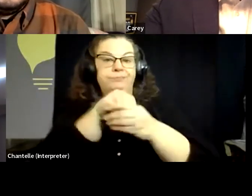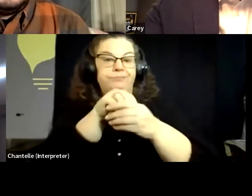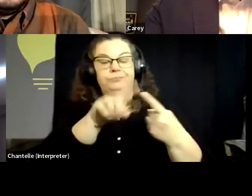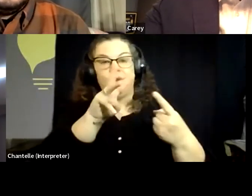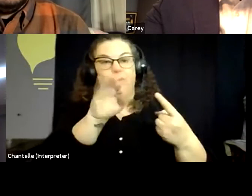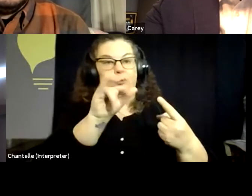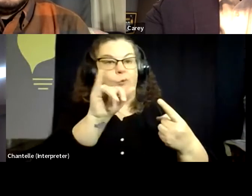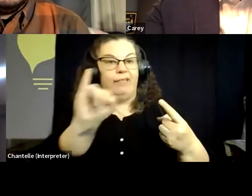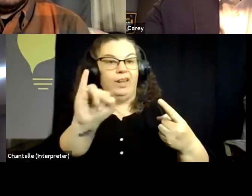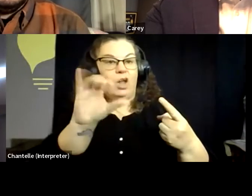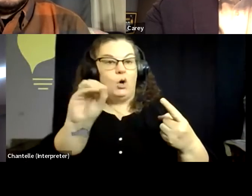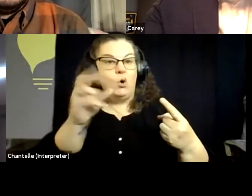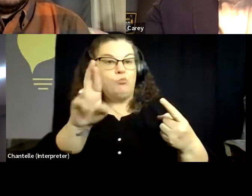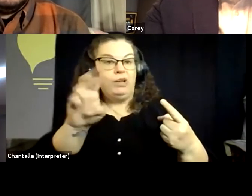Rhee,